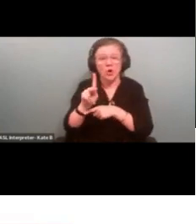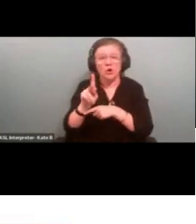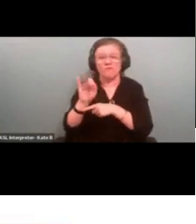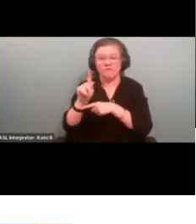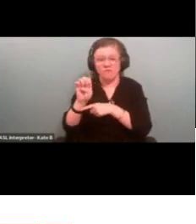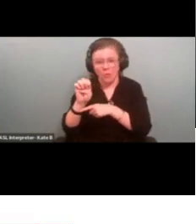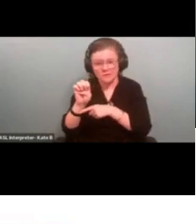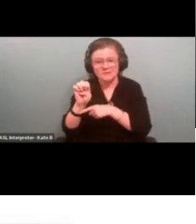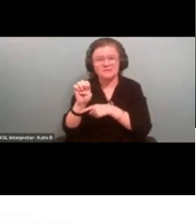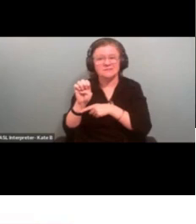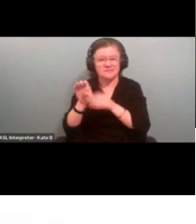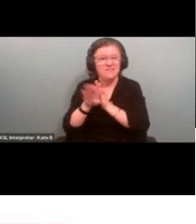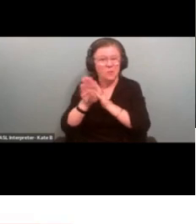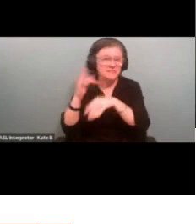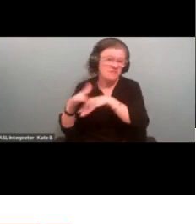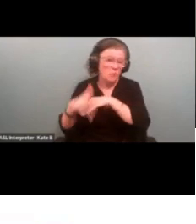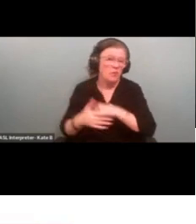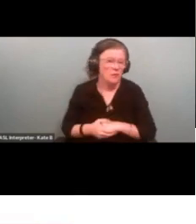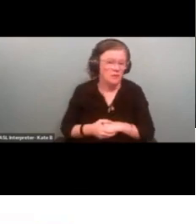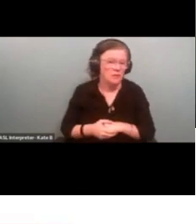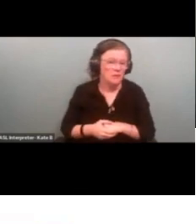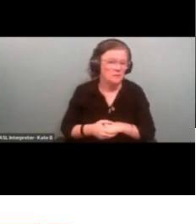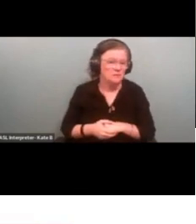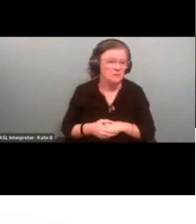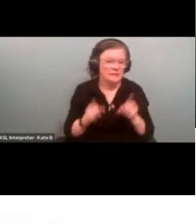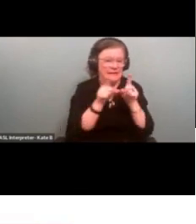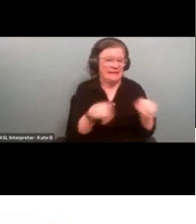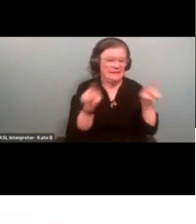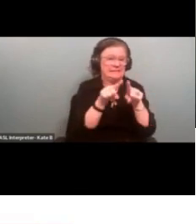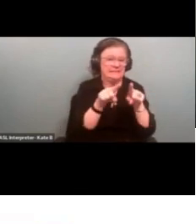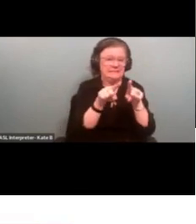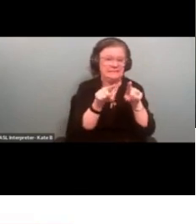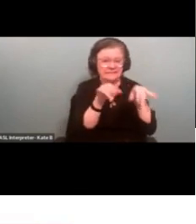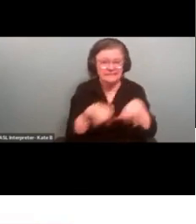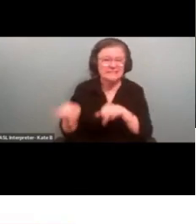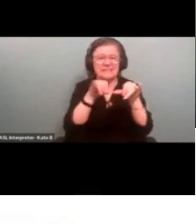important. And these implementation and quality standards can be accessed.